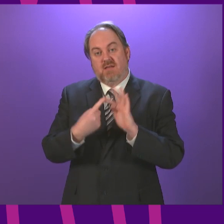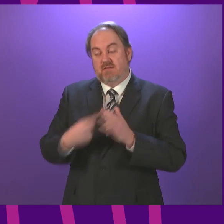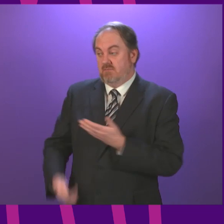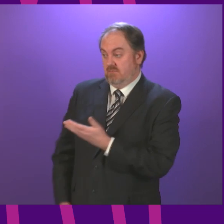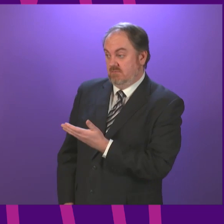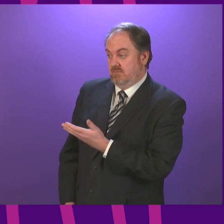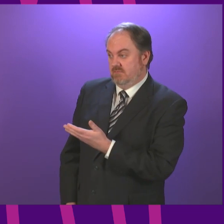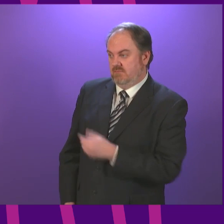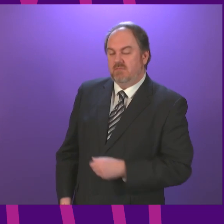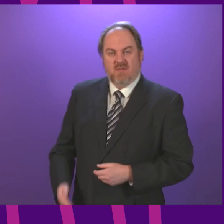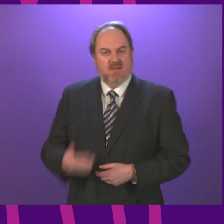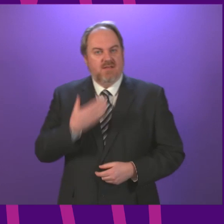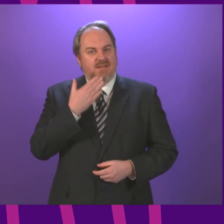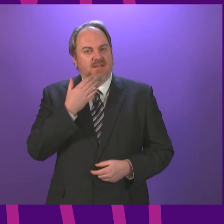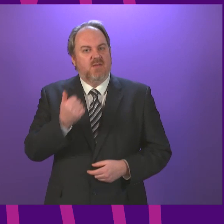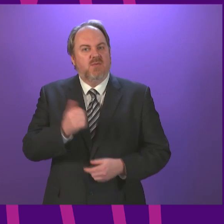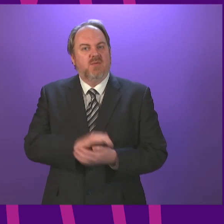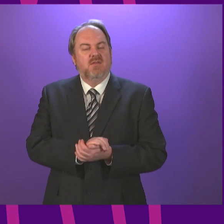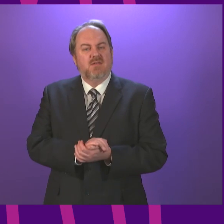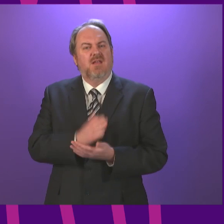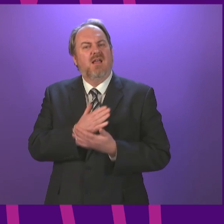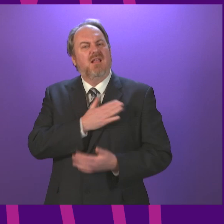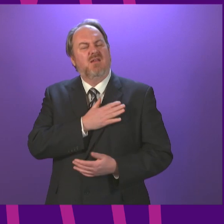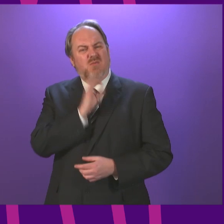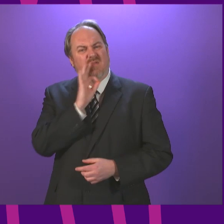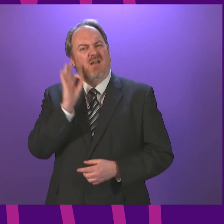Sandra White (Glasgow Kelvin) (SNP): To ask the Scottish Government